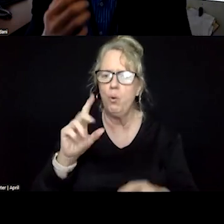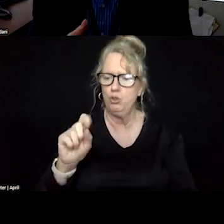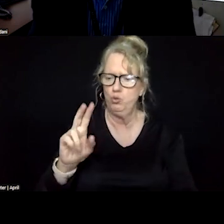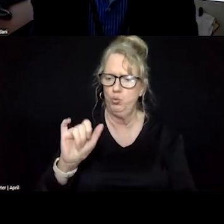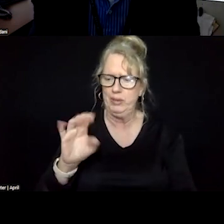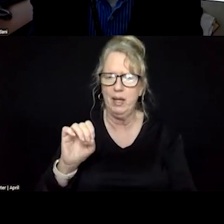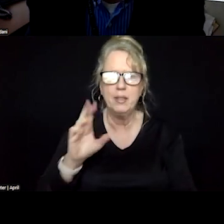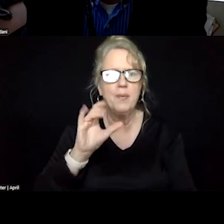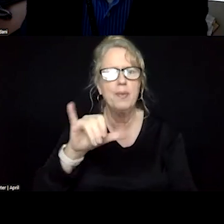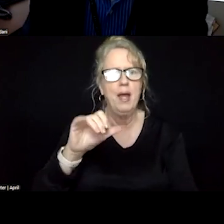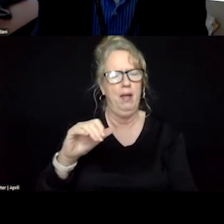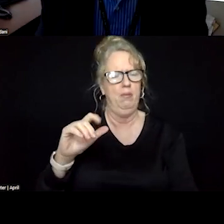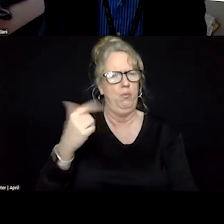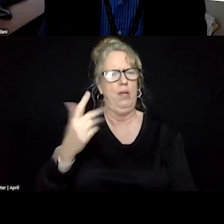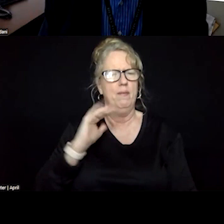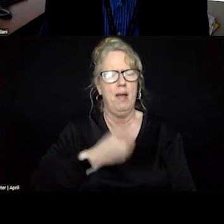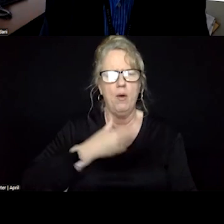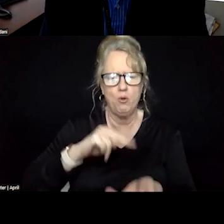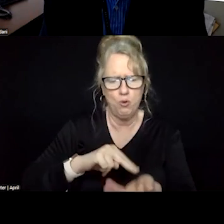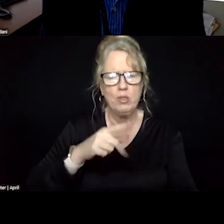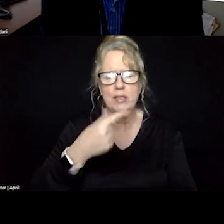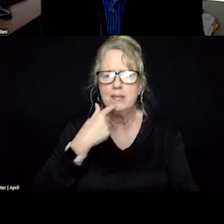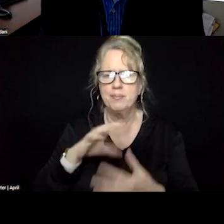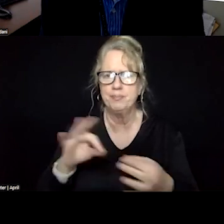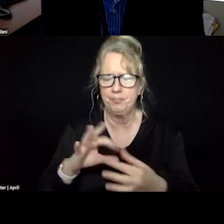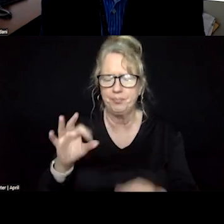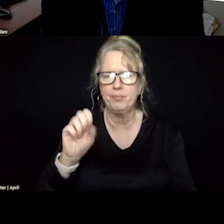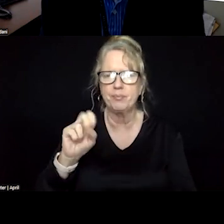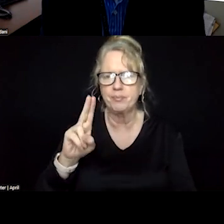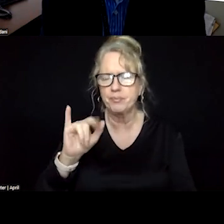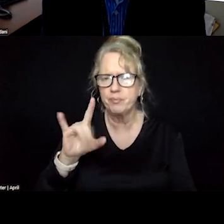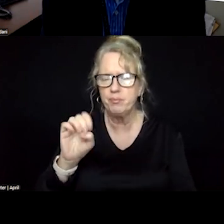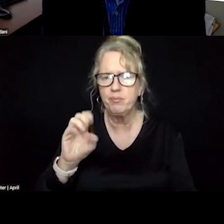ONE OF THE NURSES THAT SAID THAT SUICIDE -- IF WE WERE PROVIDING